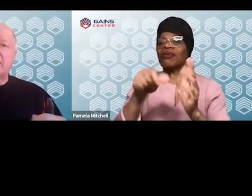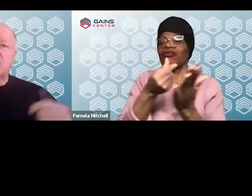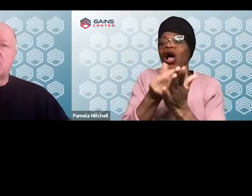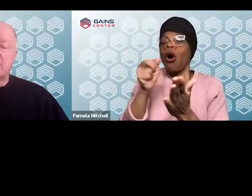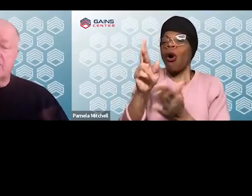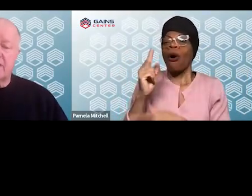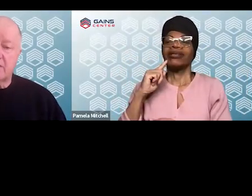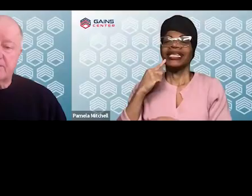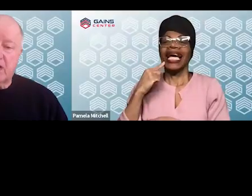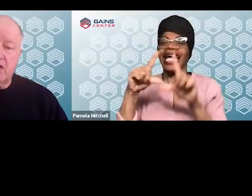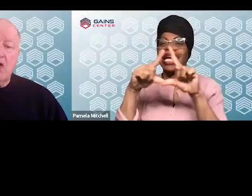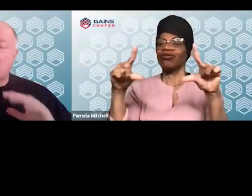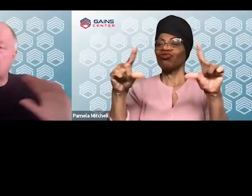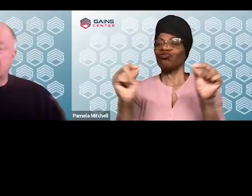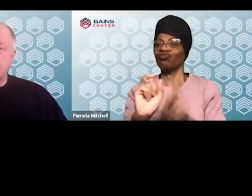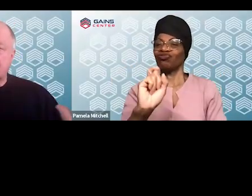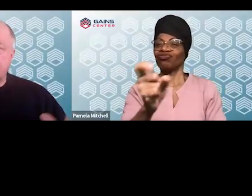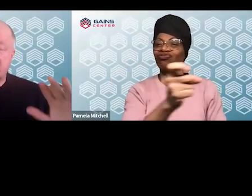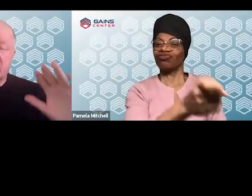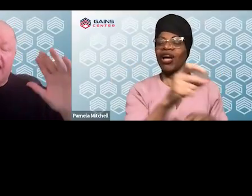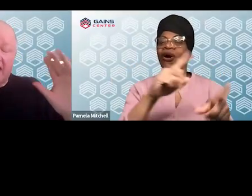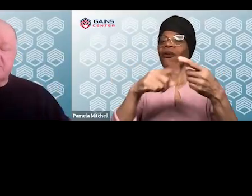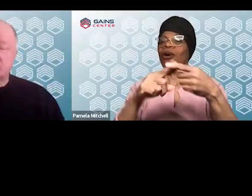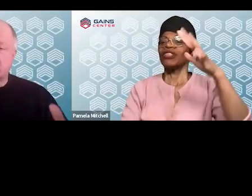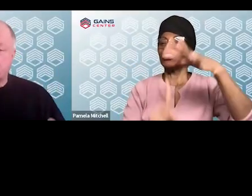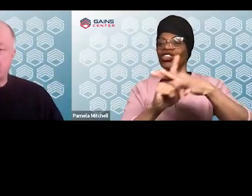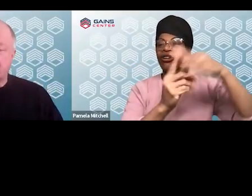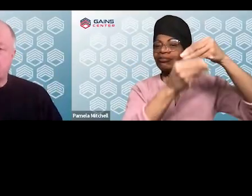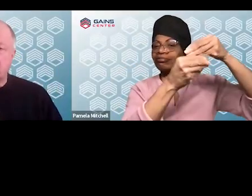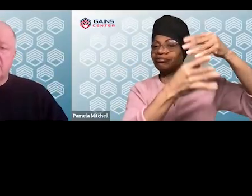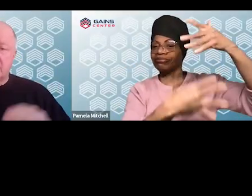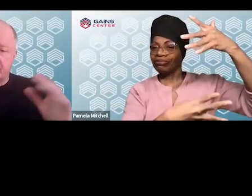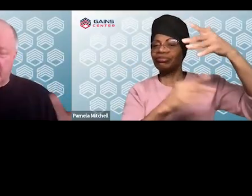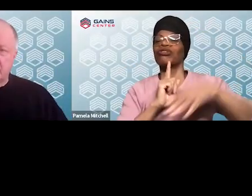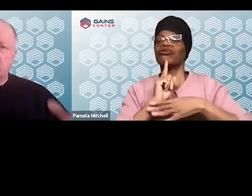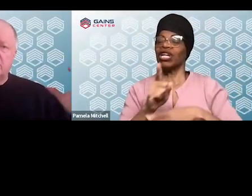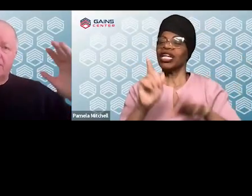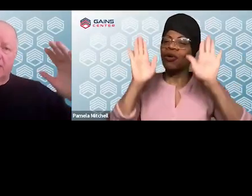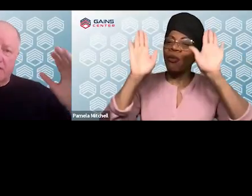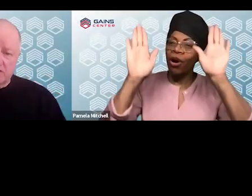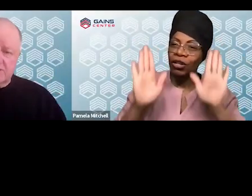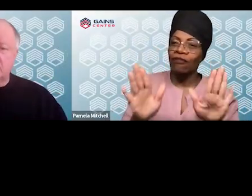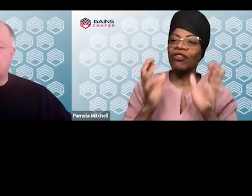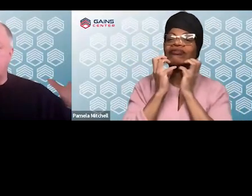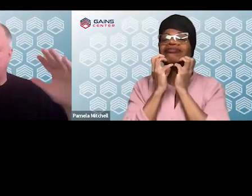when they show up for their..." All of those things are absolutely wonderful. They're valuable. They're useful.